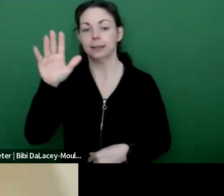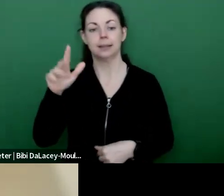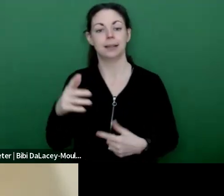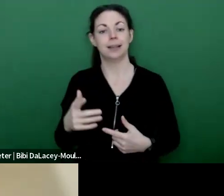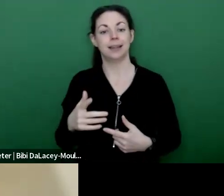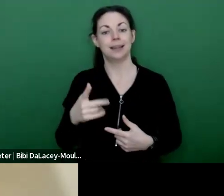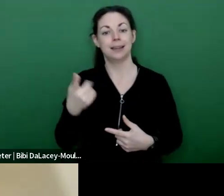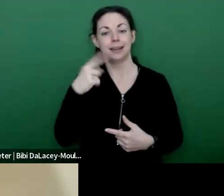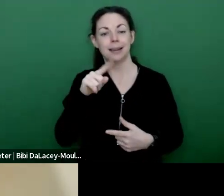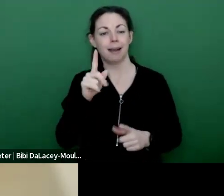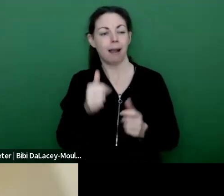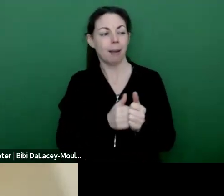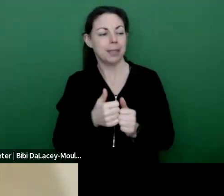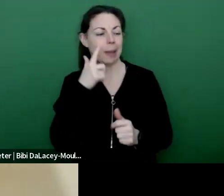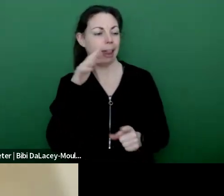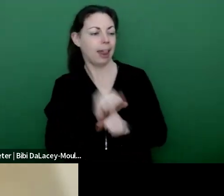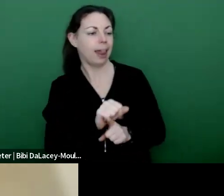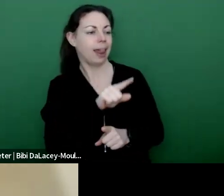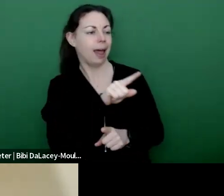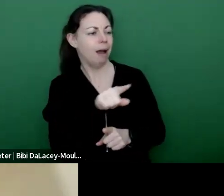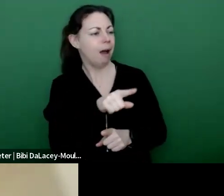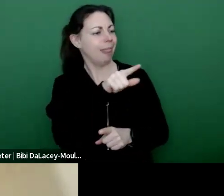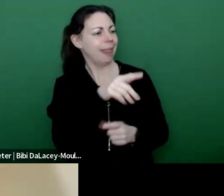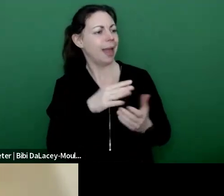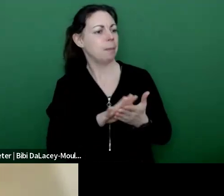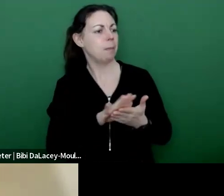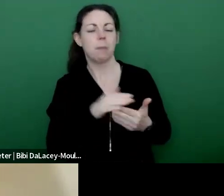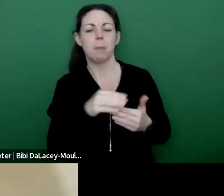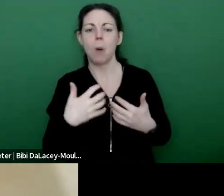like that, hopefully, but then also don't be afraid to tell people if you've not been recognized for doing those things.